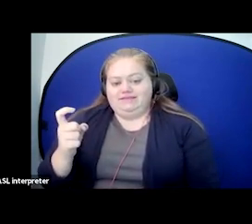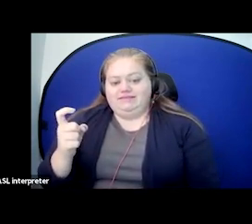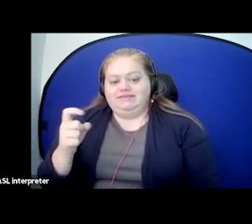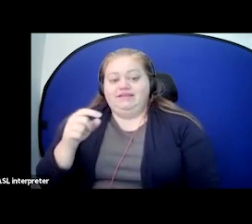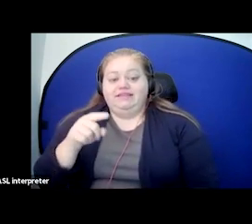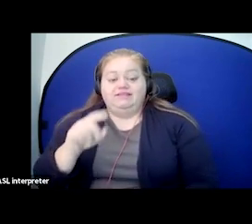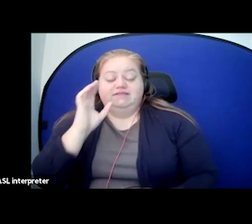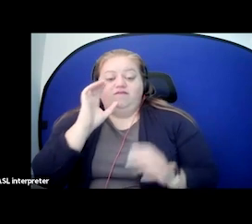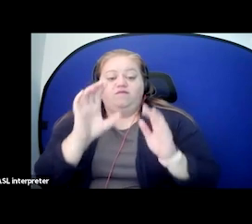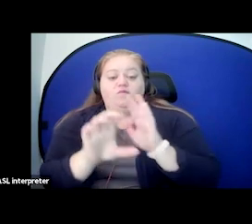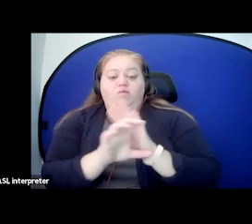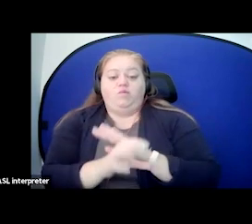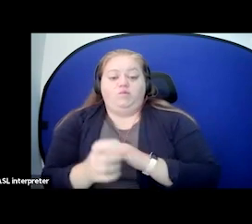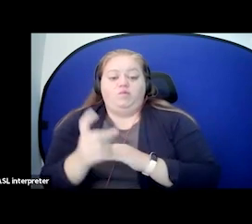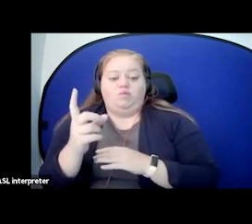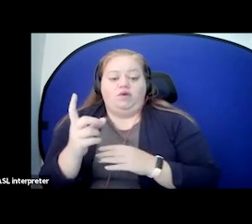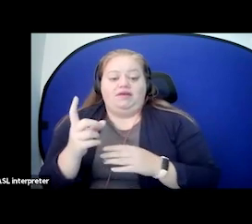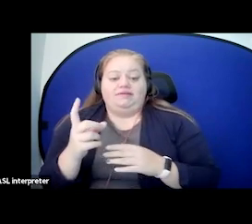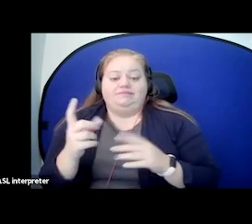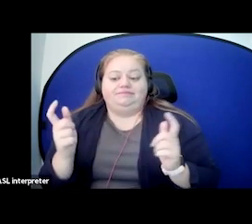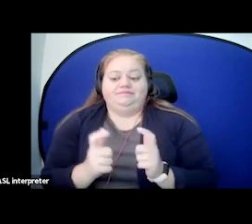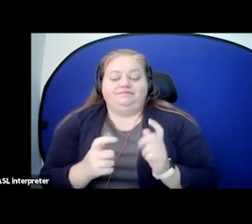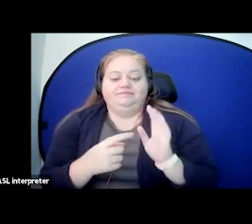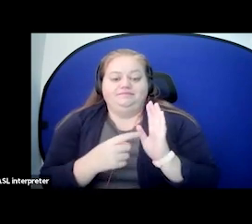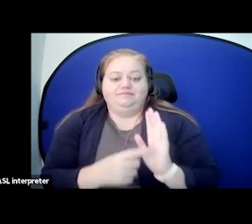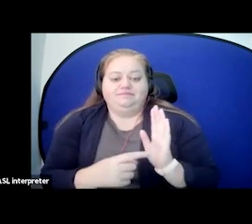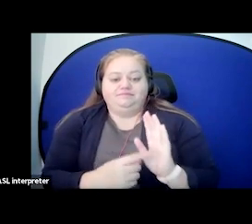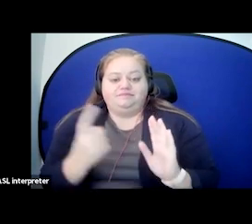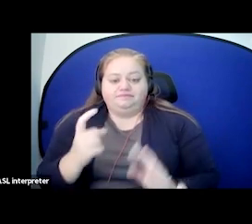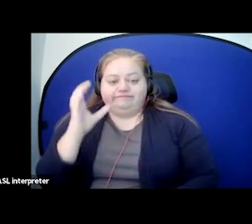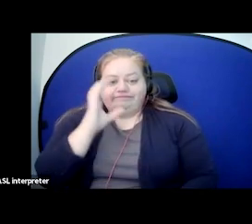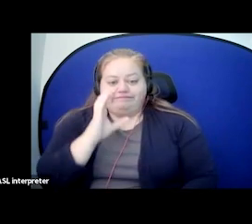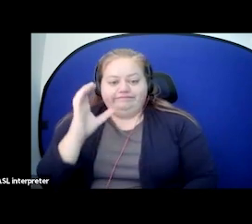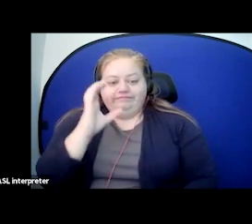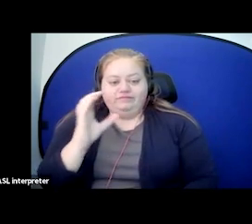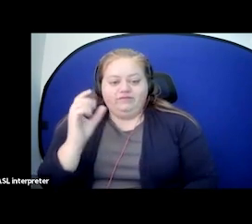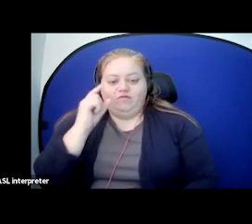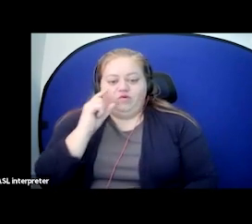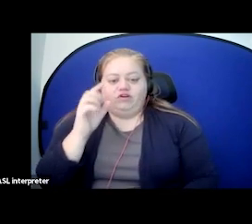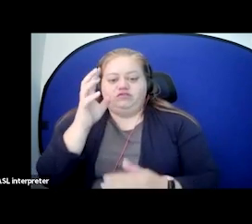we have the example of someone trying to look for some graphical information.